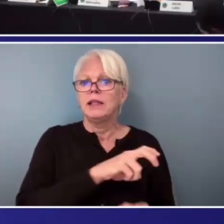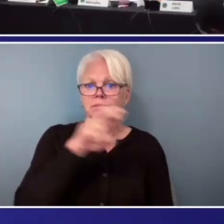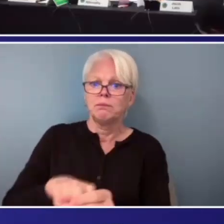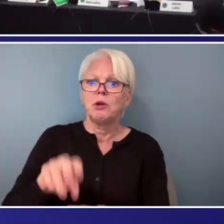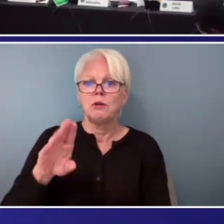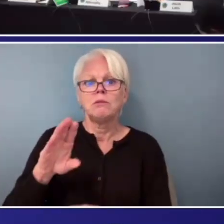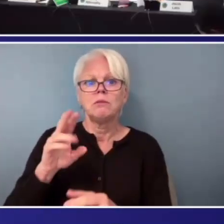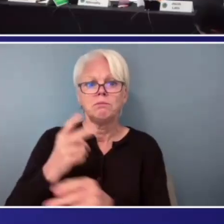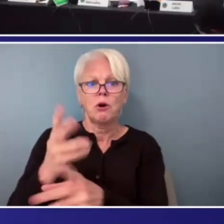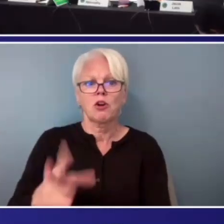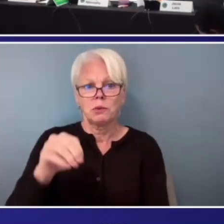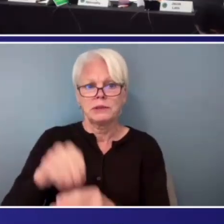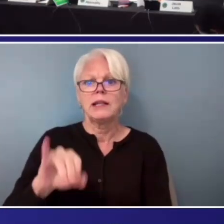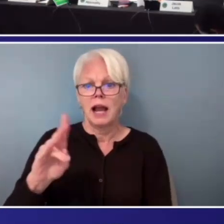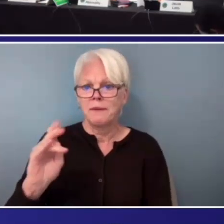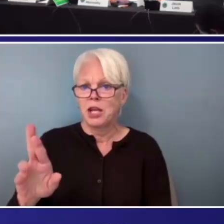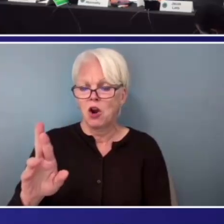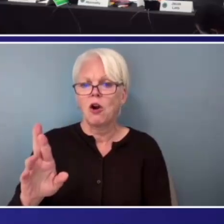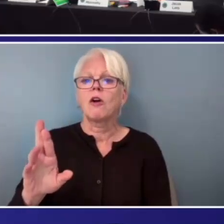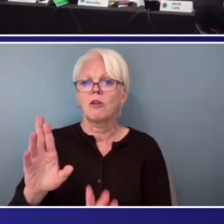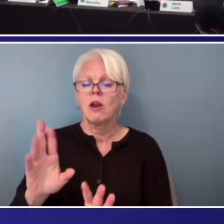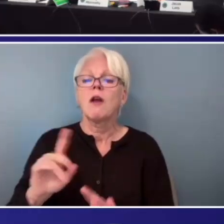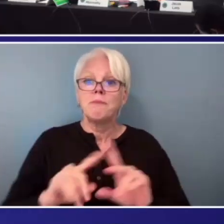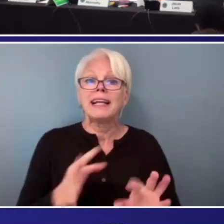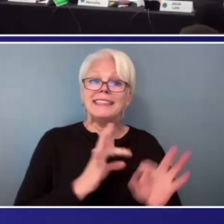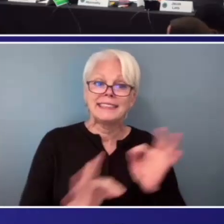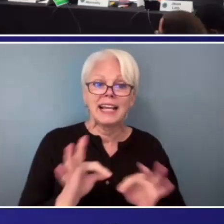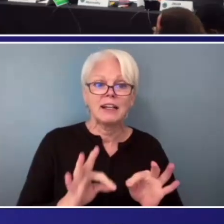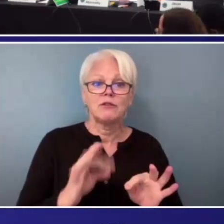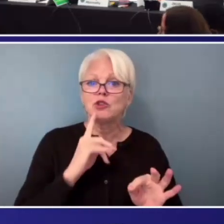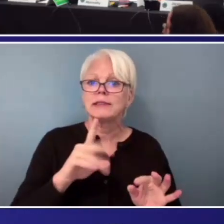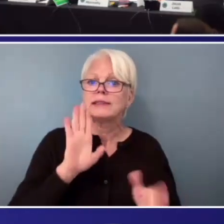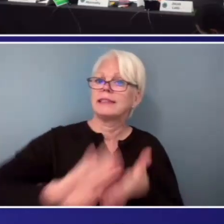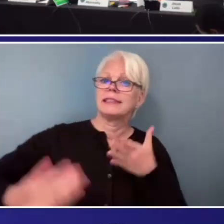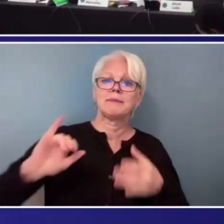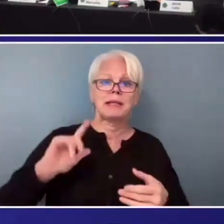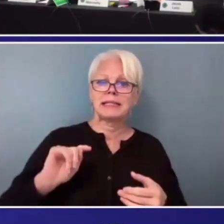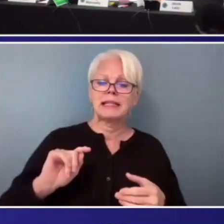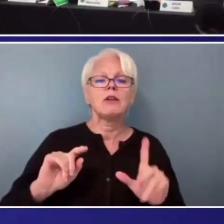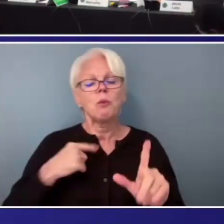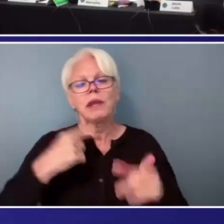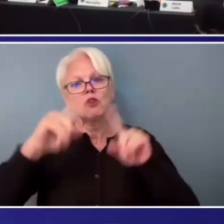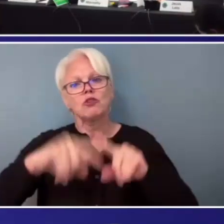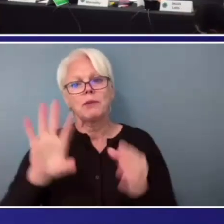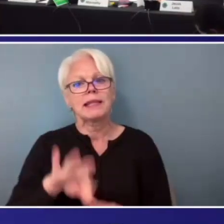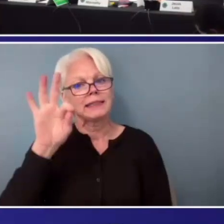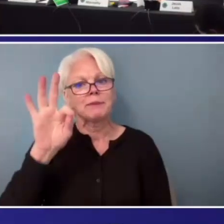But rather than dismiss it outright, again we, we agree with the spirit. So we would describe steps that the